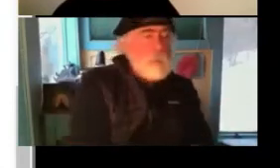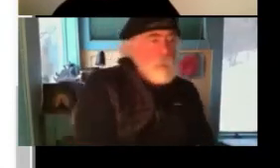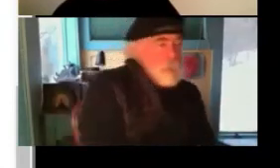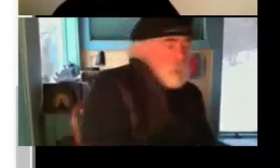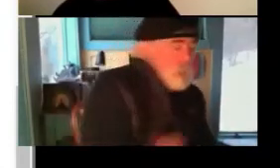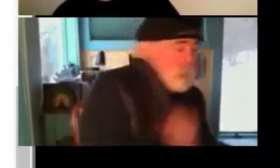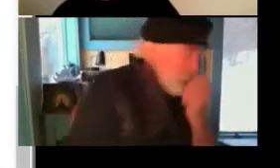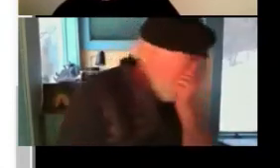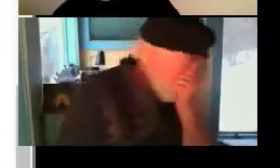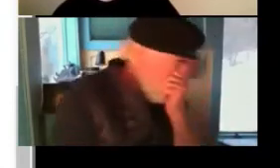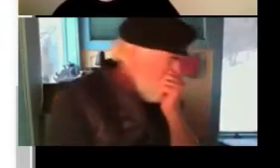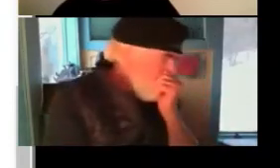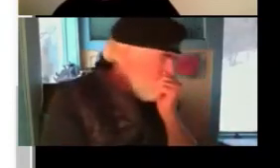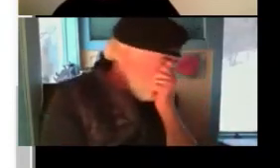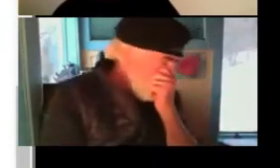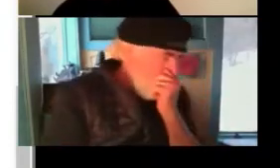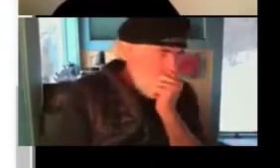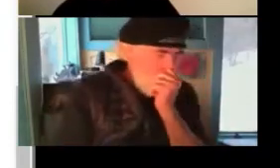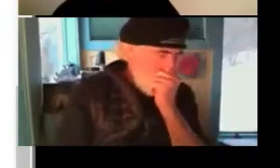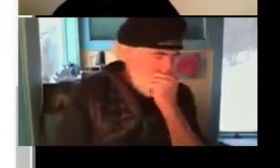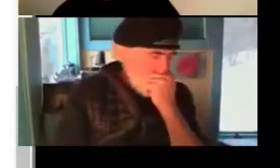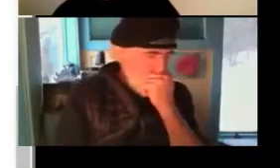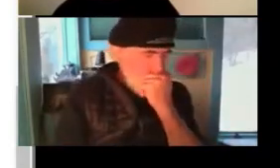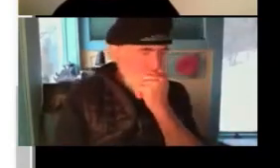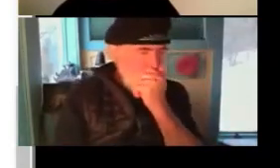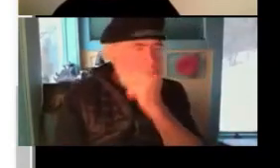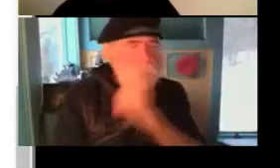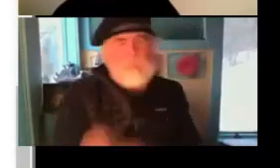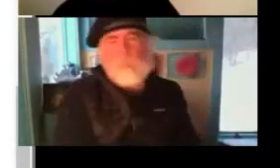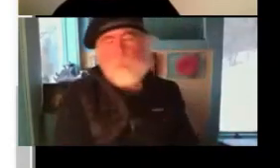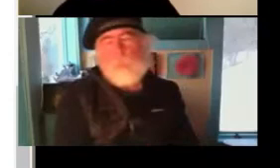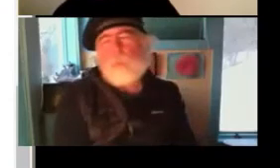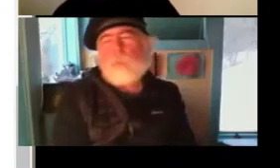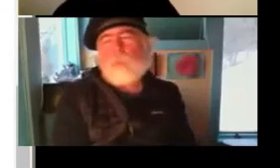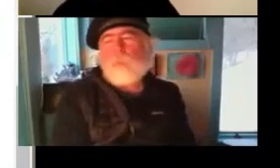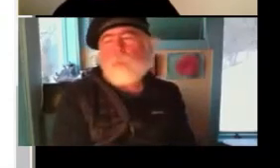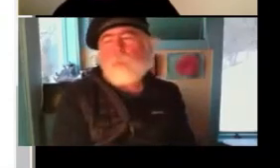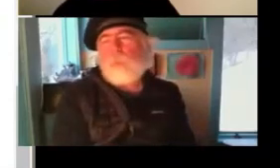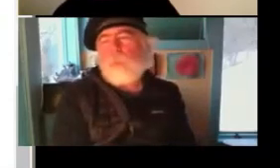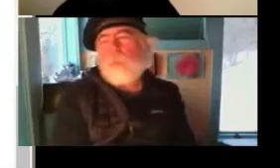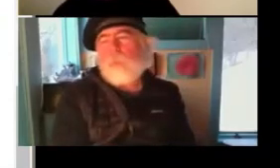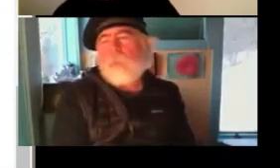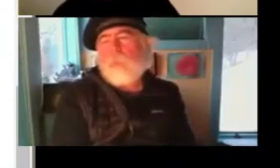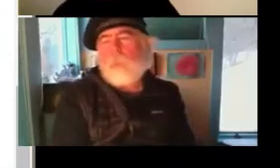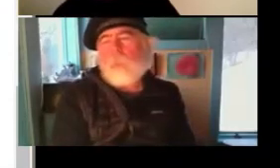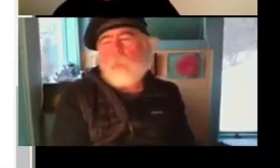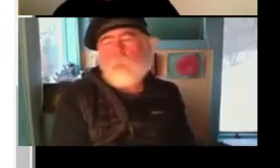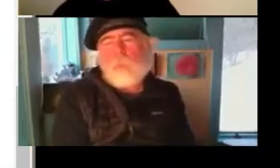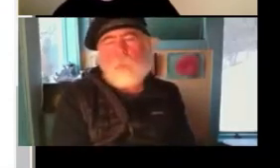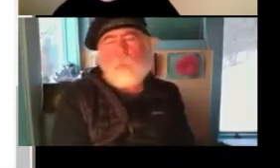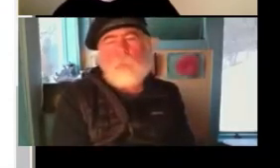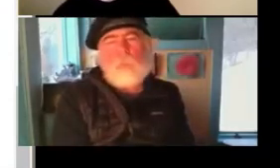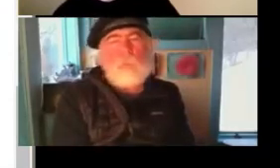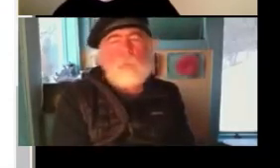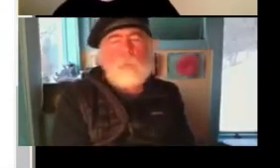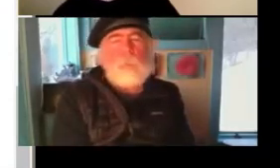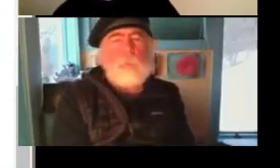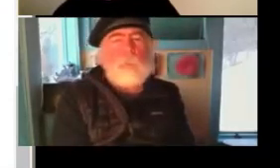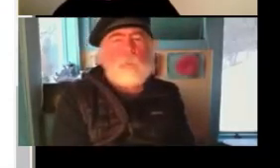And those are optional boxes. So you'll upload your file and then you'll have an opportunity to explain